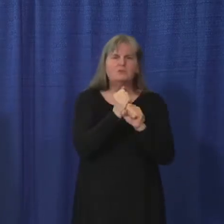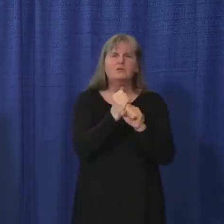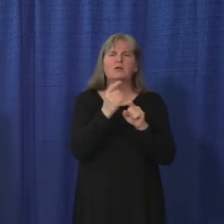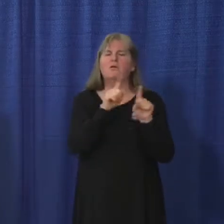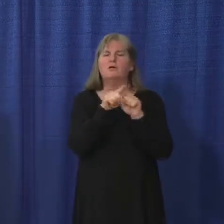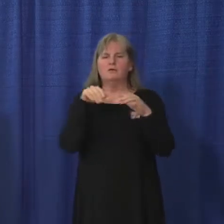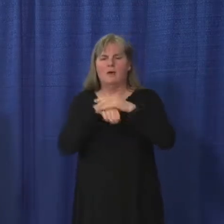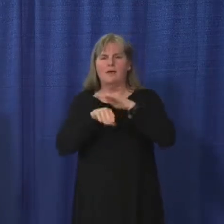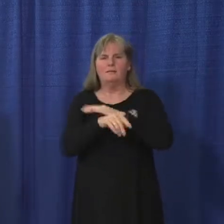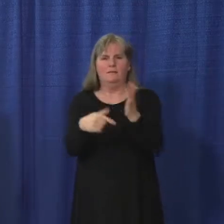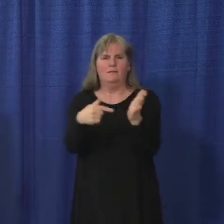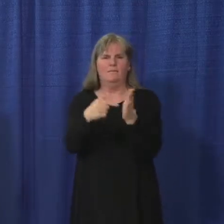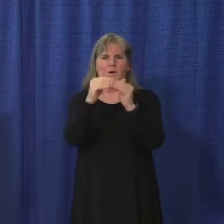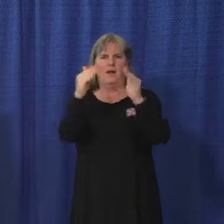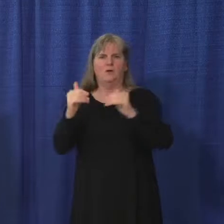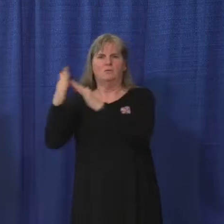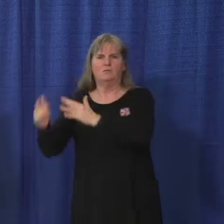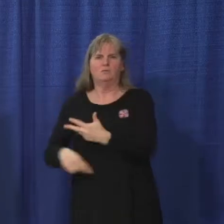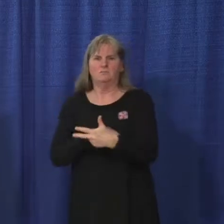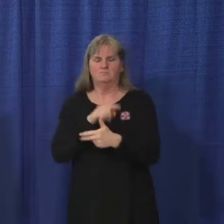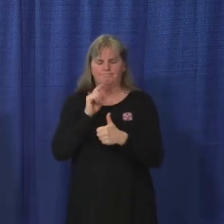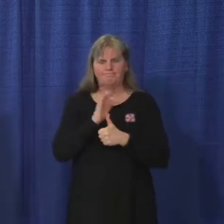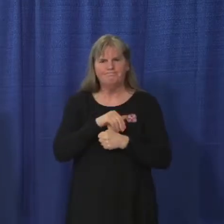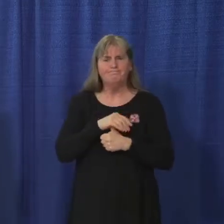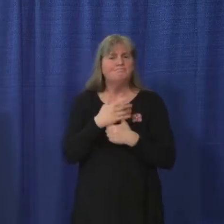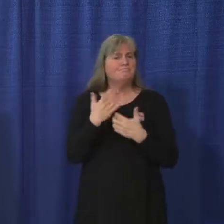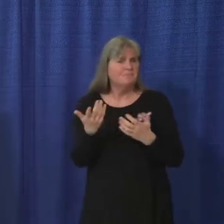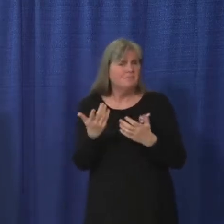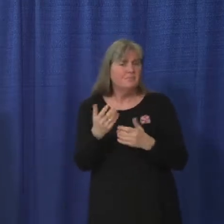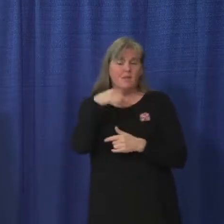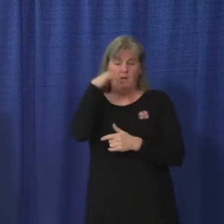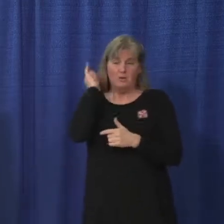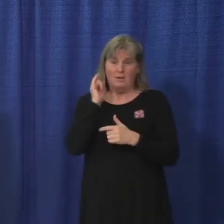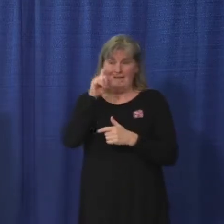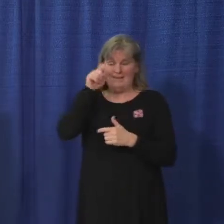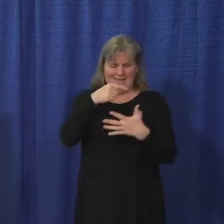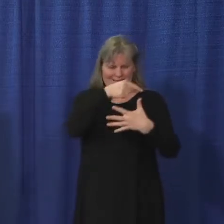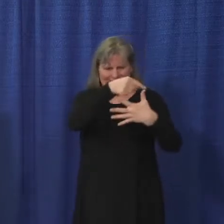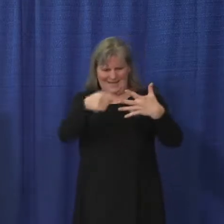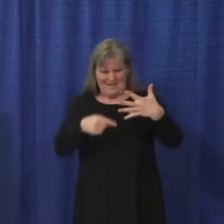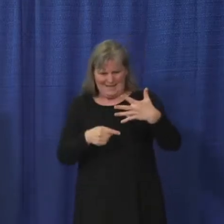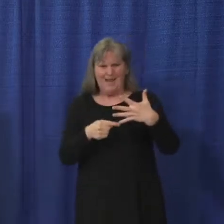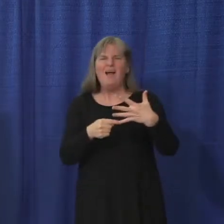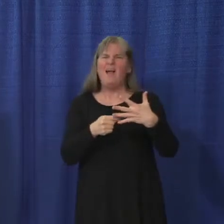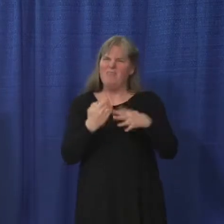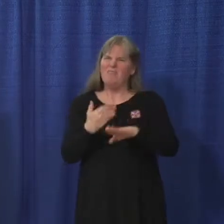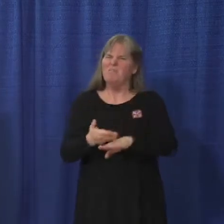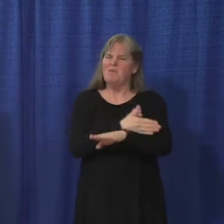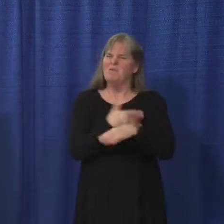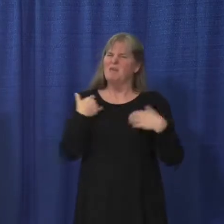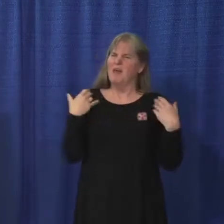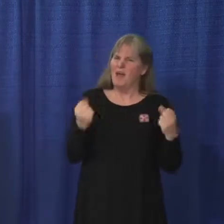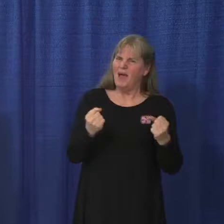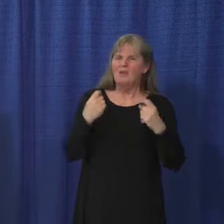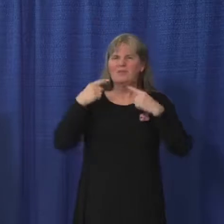Ensuring that resident needs are addressed will improve health and wellness outcomes and position residents to be active